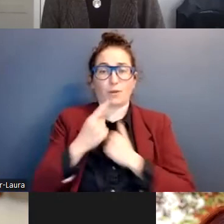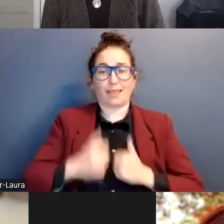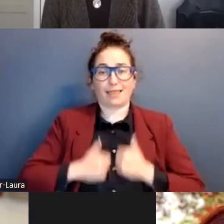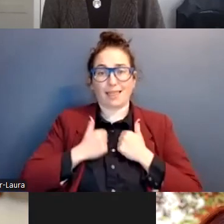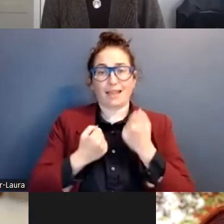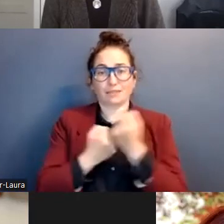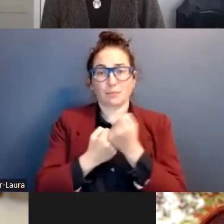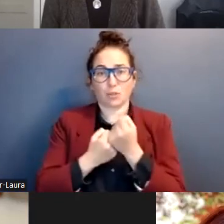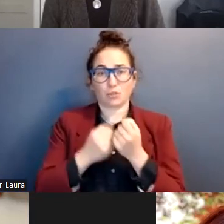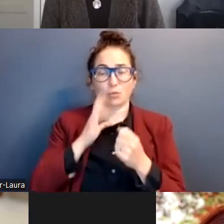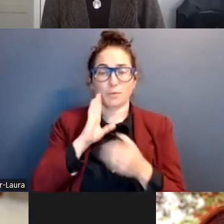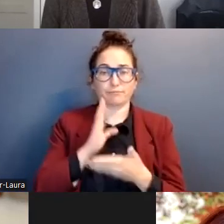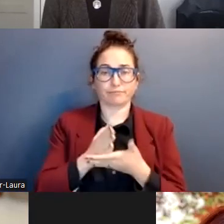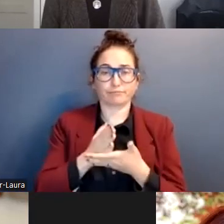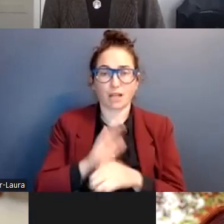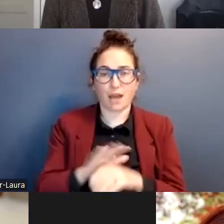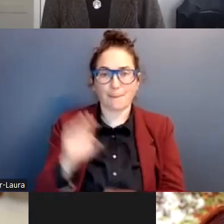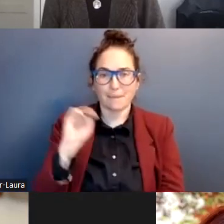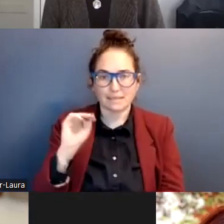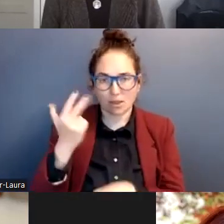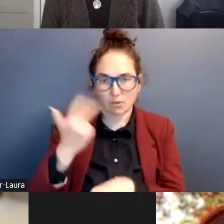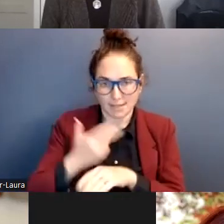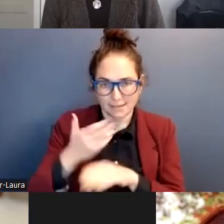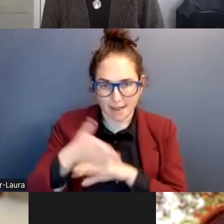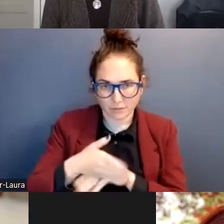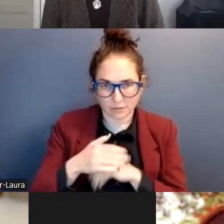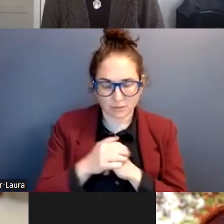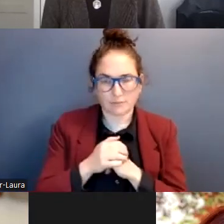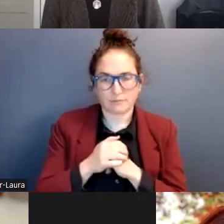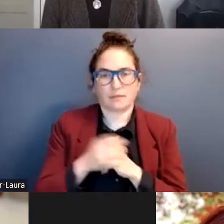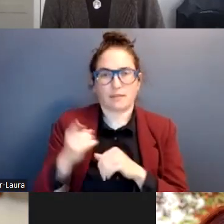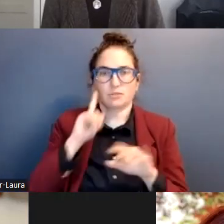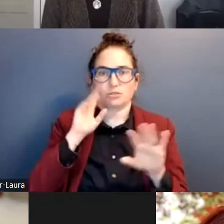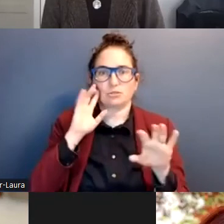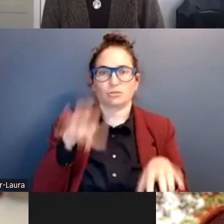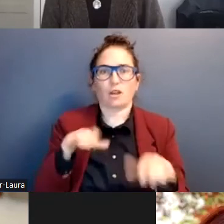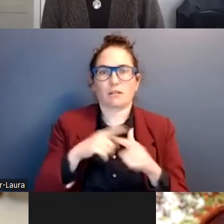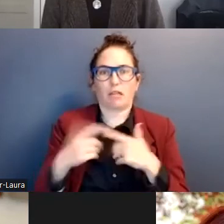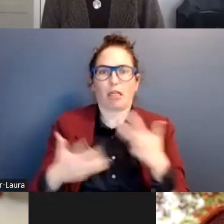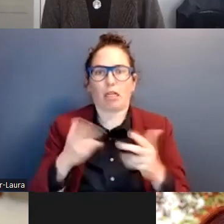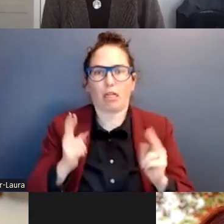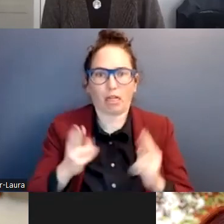Monday, three days later, which left them shocked and trembling. If you might face a medical